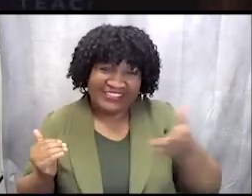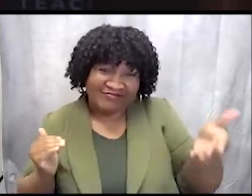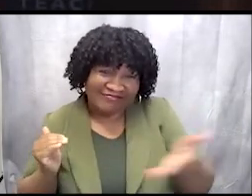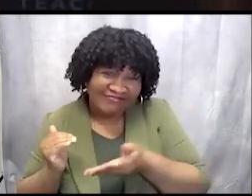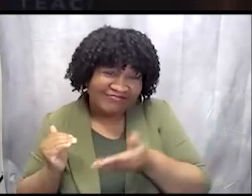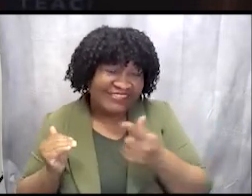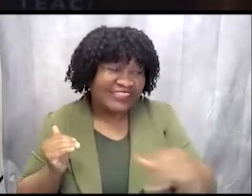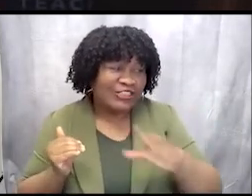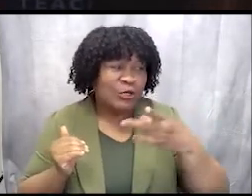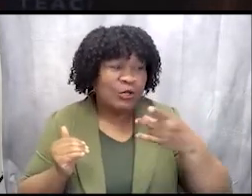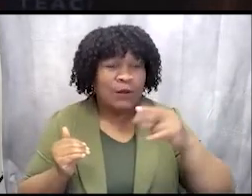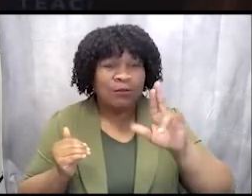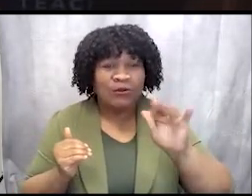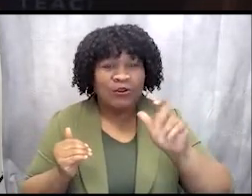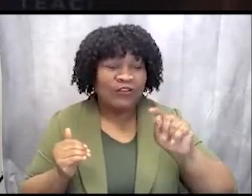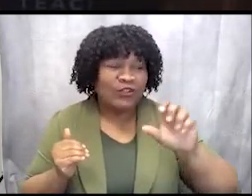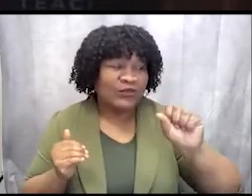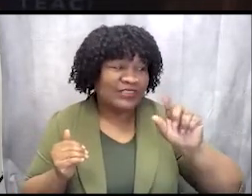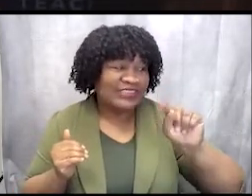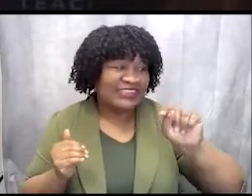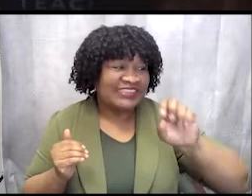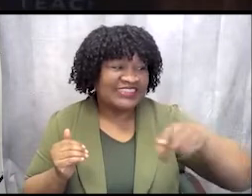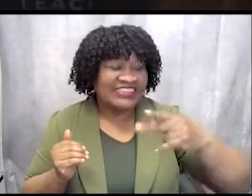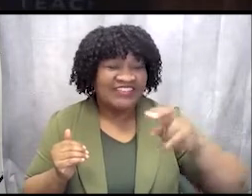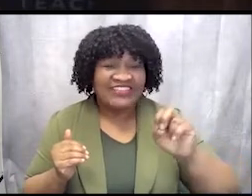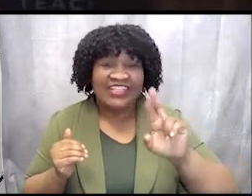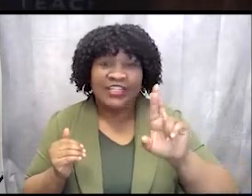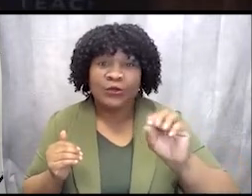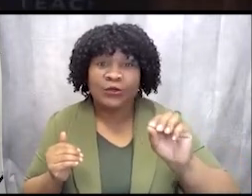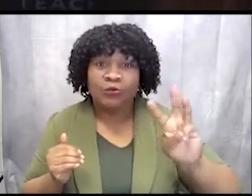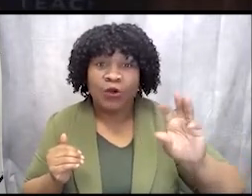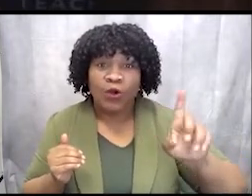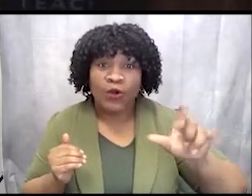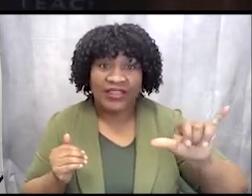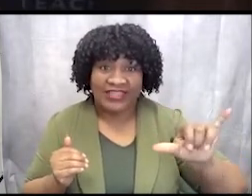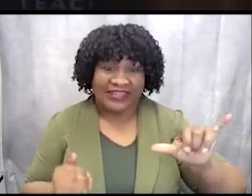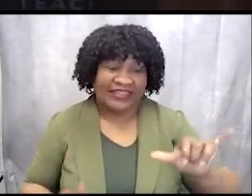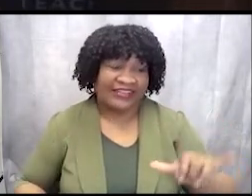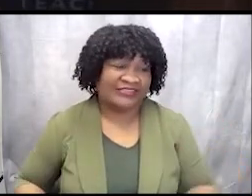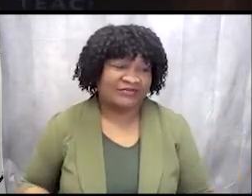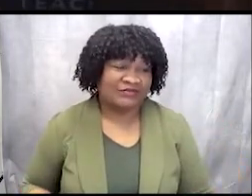to introduce Provost Stephanie Rowley. (clapping)